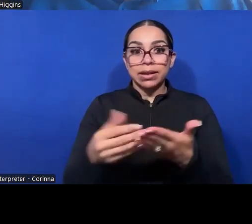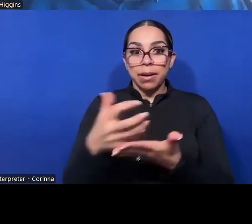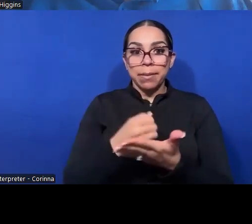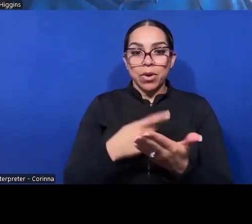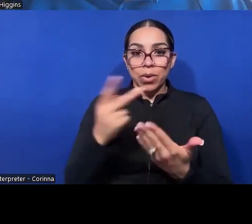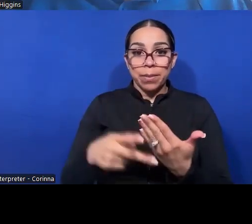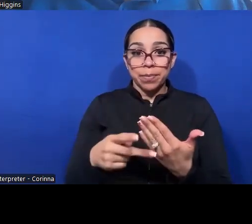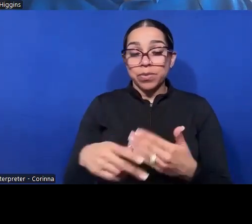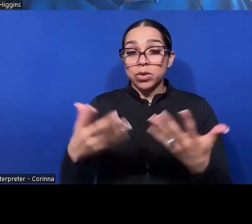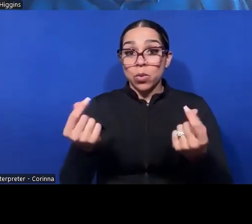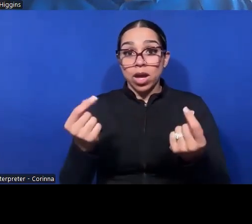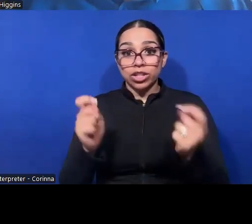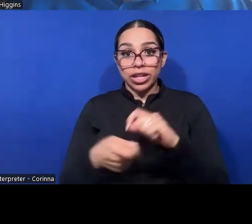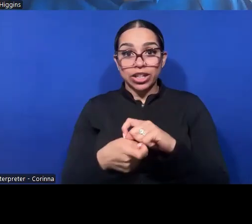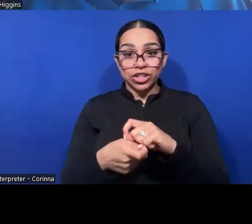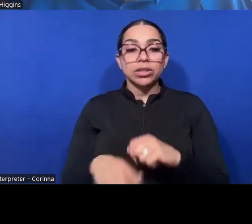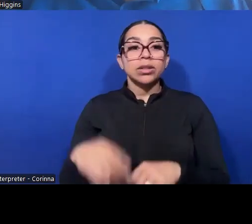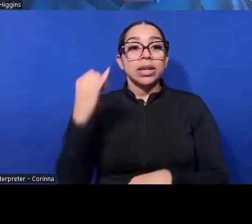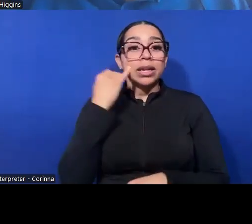Parents of children 13 and under.